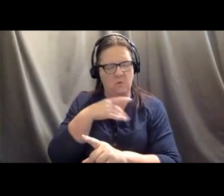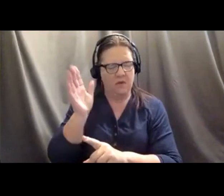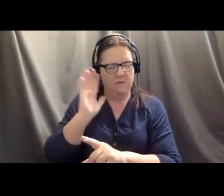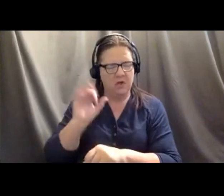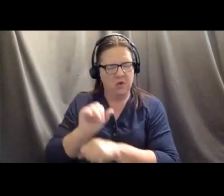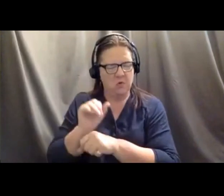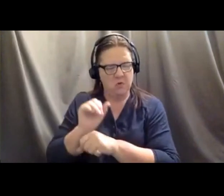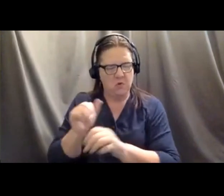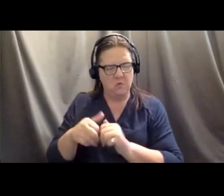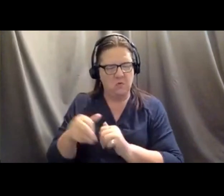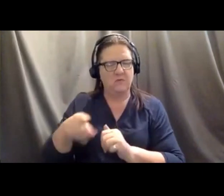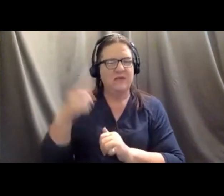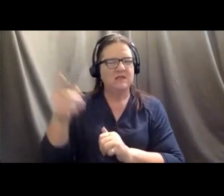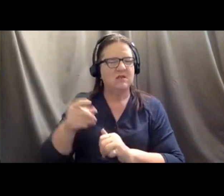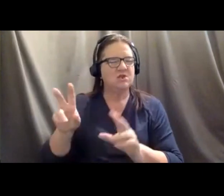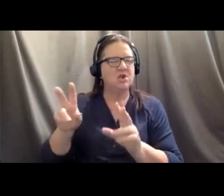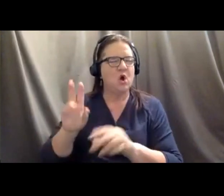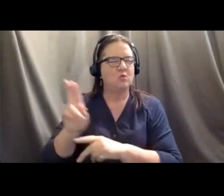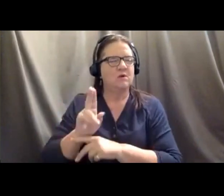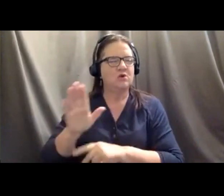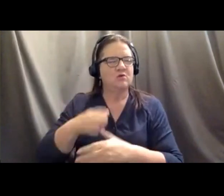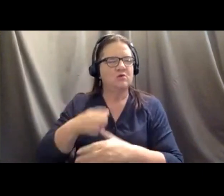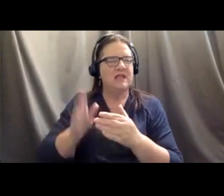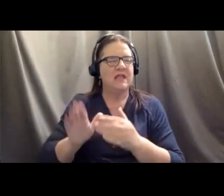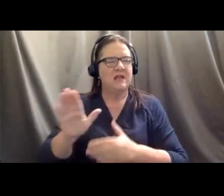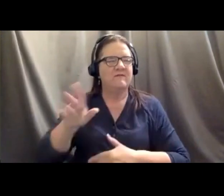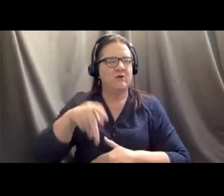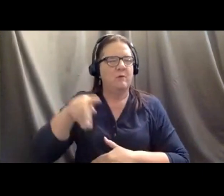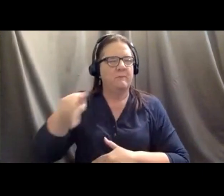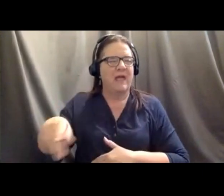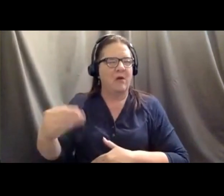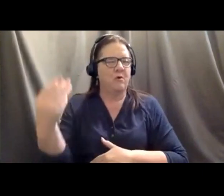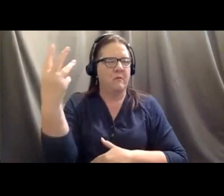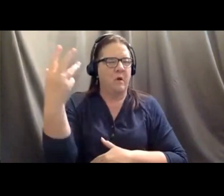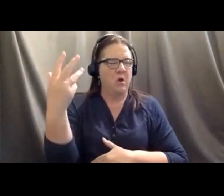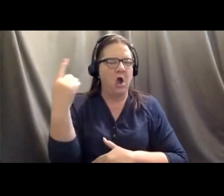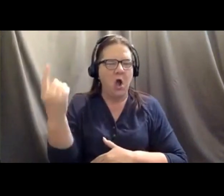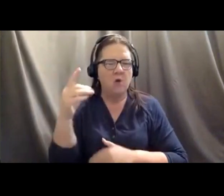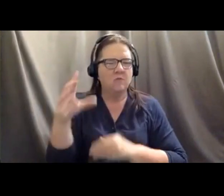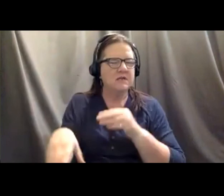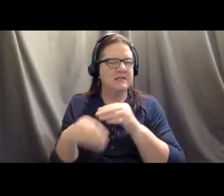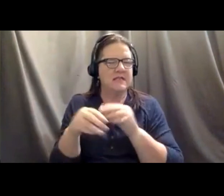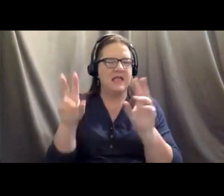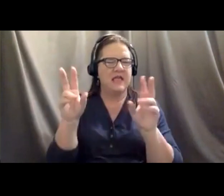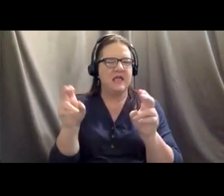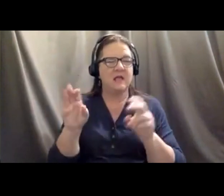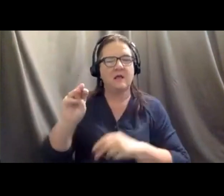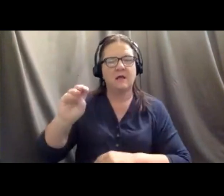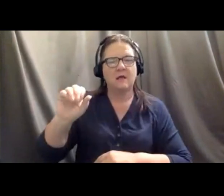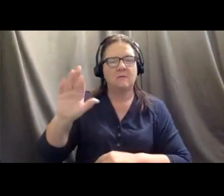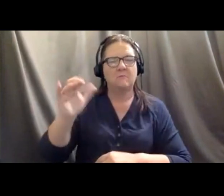always uses at the end of her PowerPoint. It's Margaret mead.